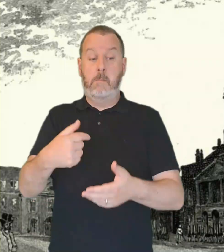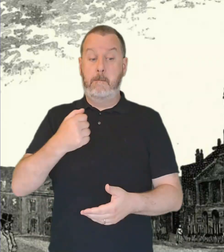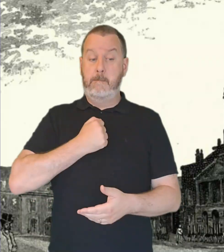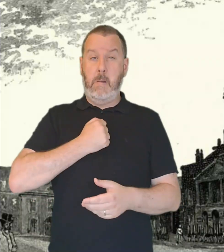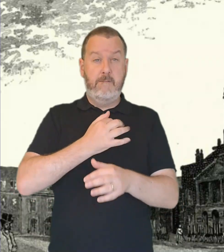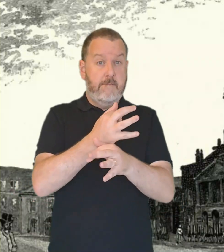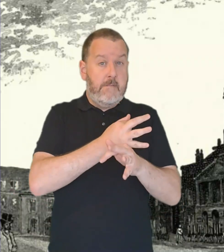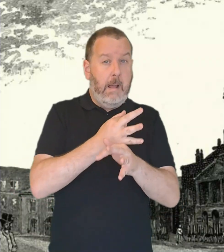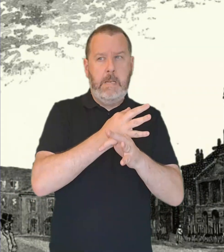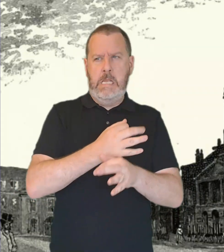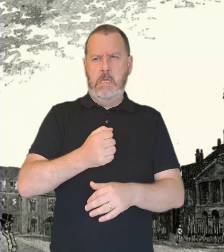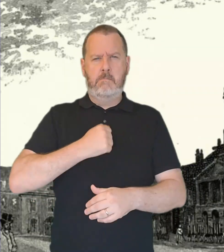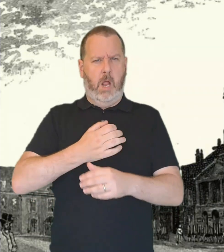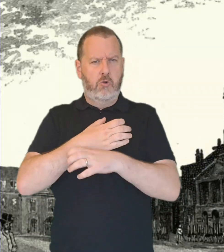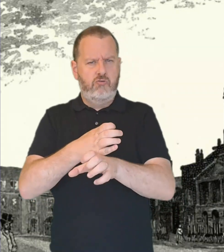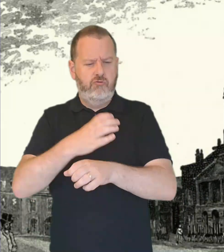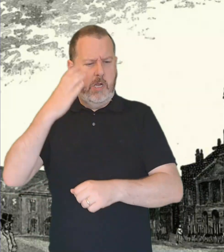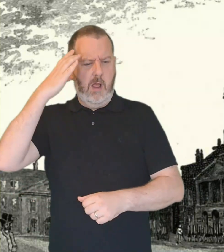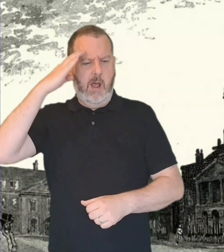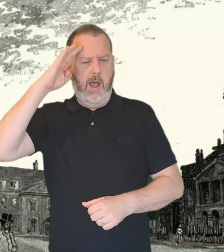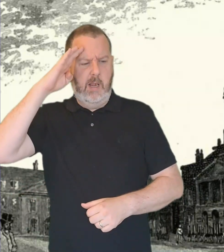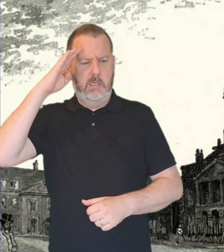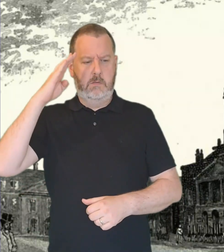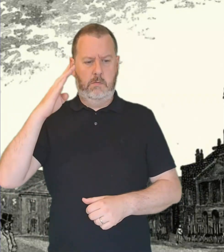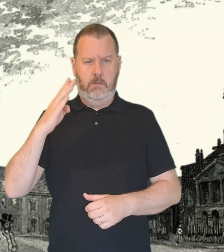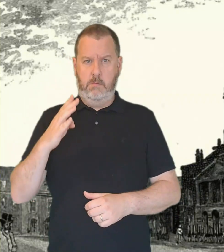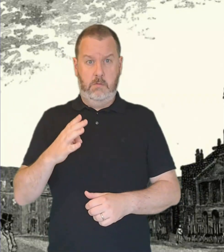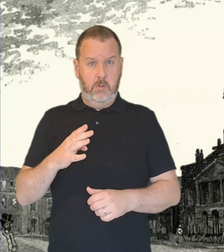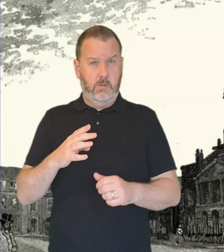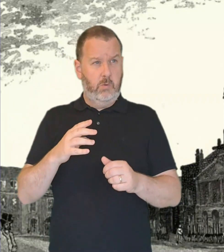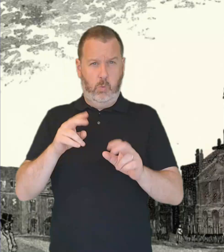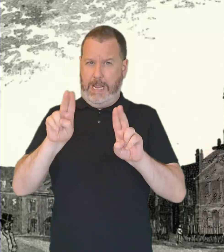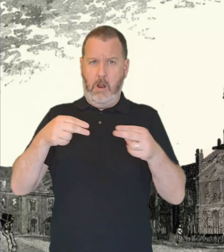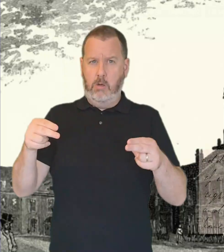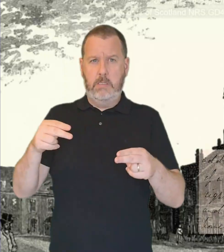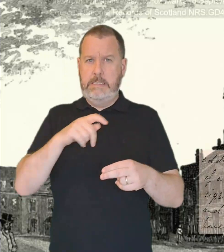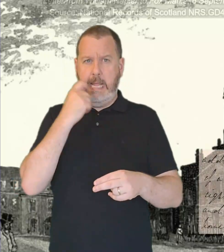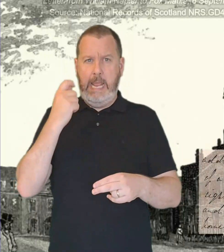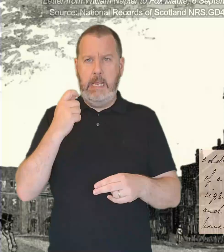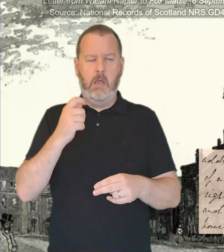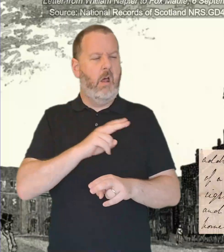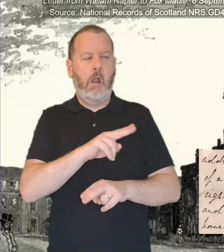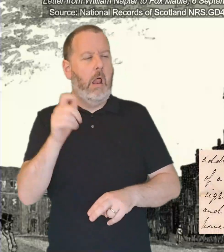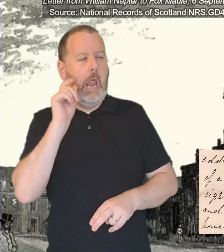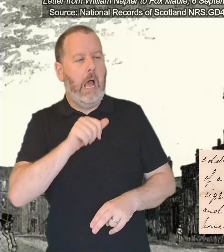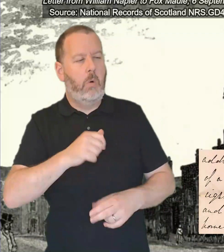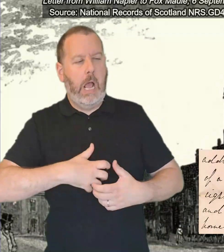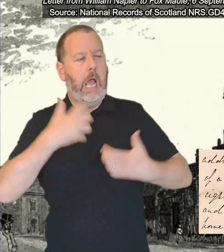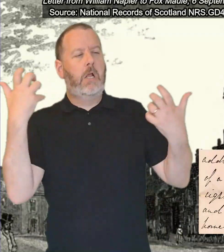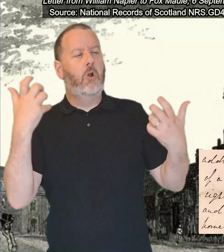"Sir, I am neither of a family nor of a nation to whom the right of expressing resentment,